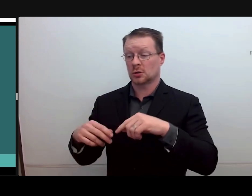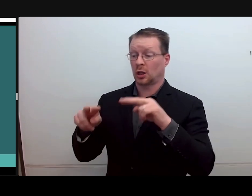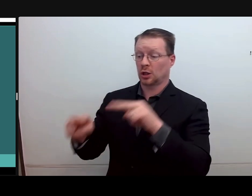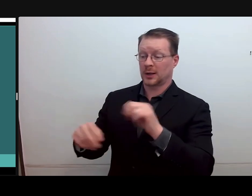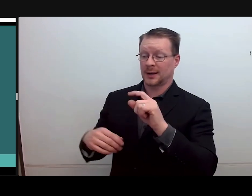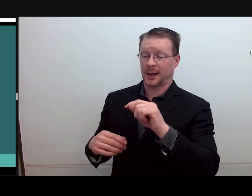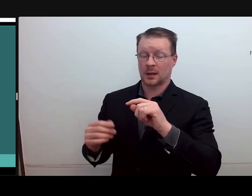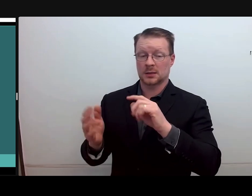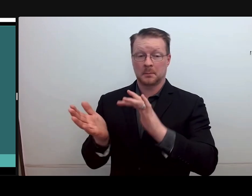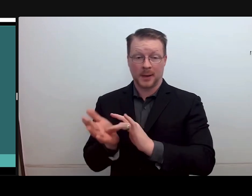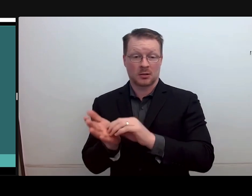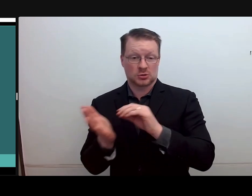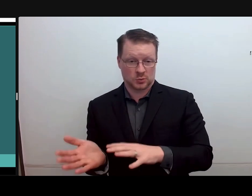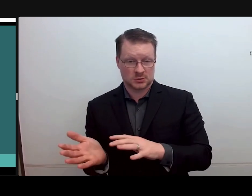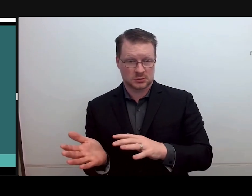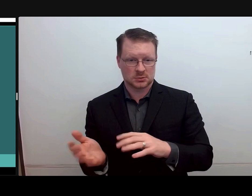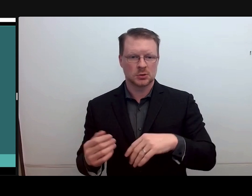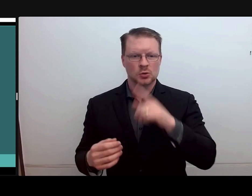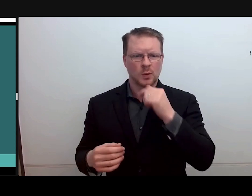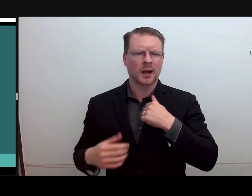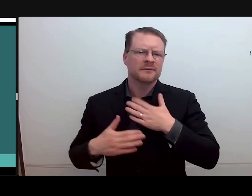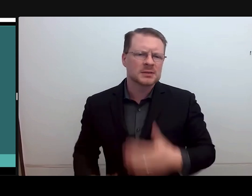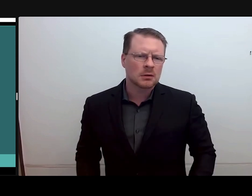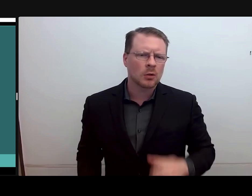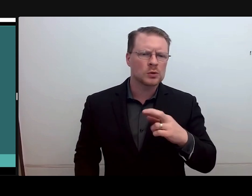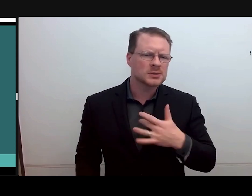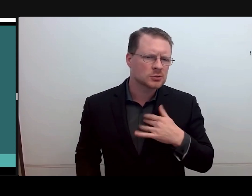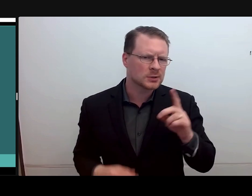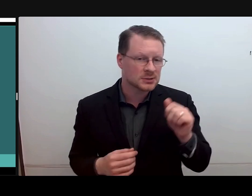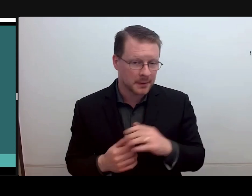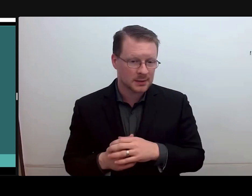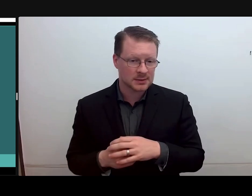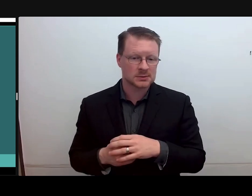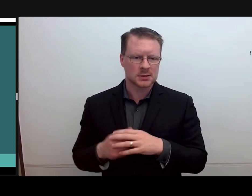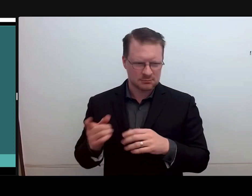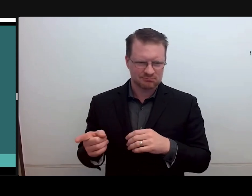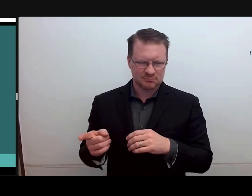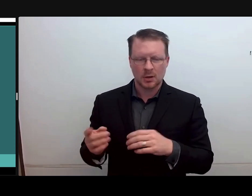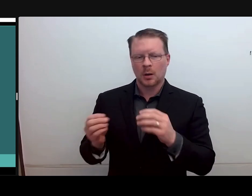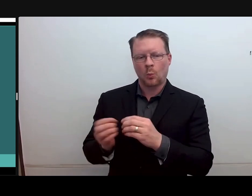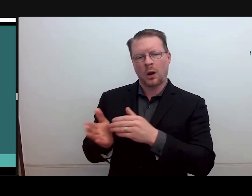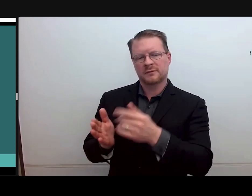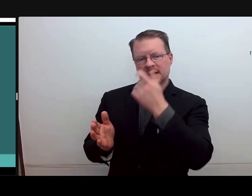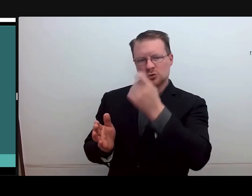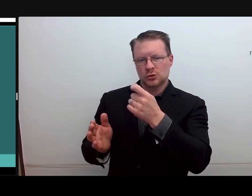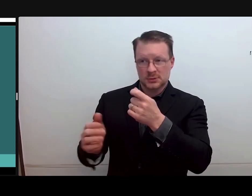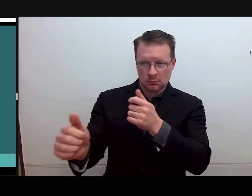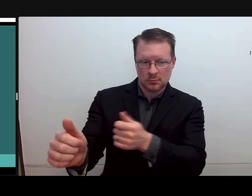In other research looking at medical students who had physical or sensory disabilities,